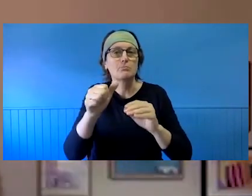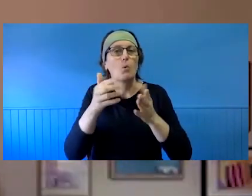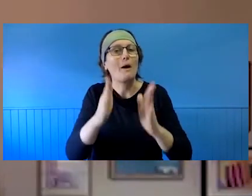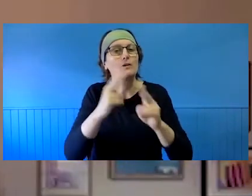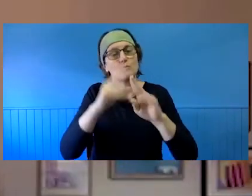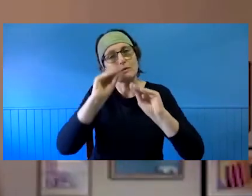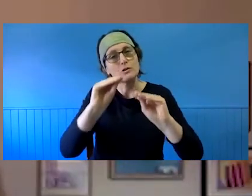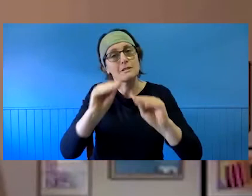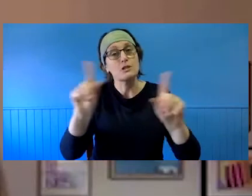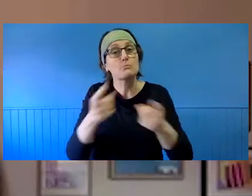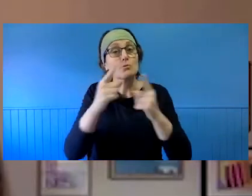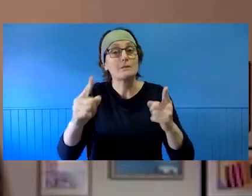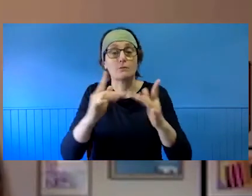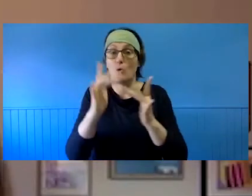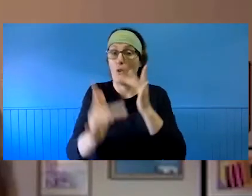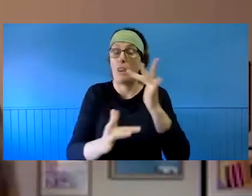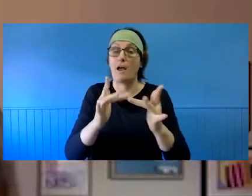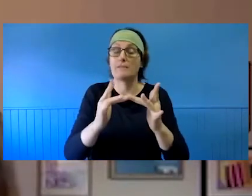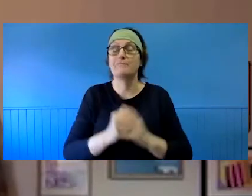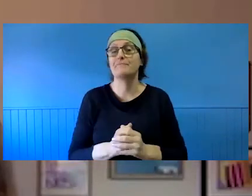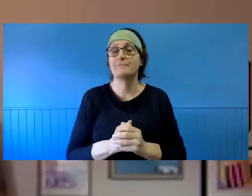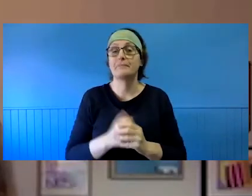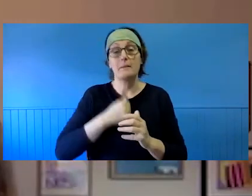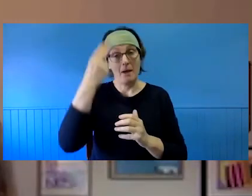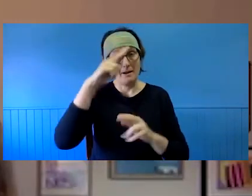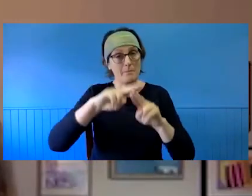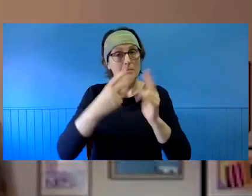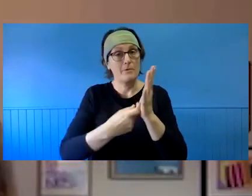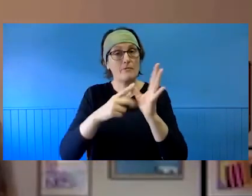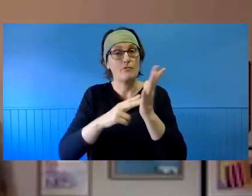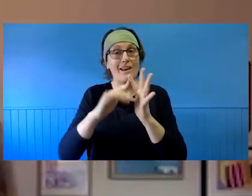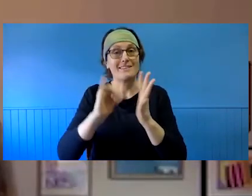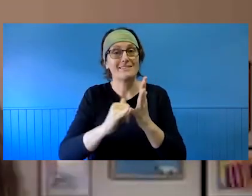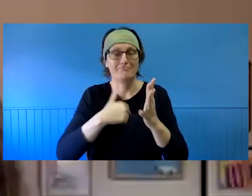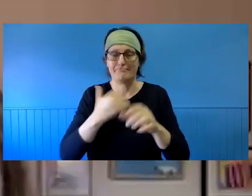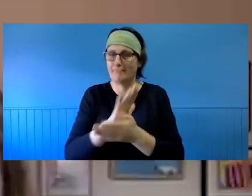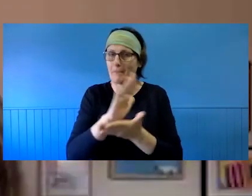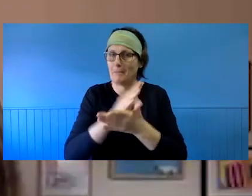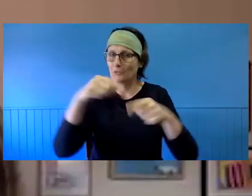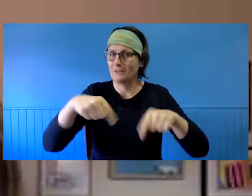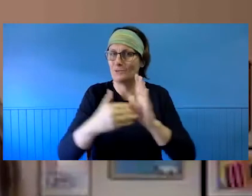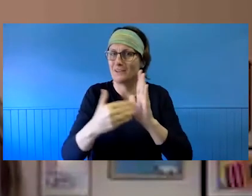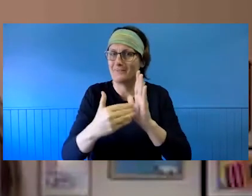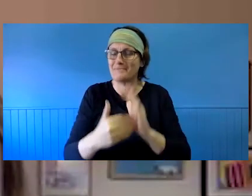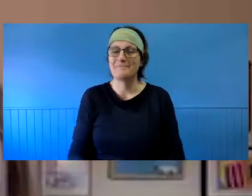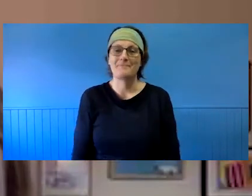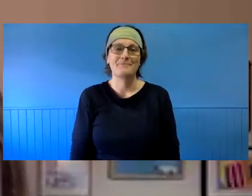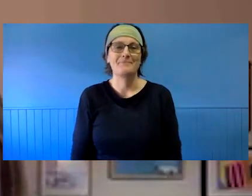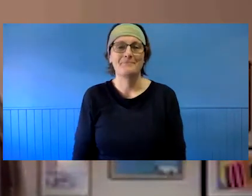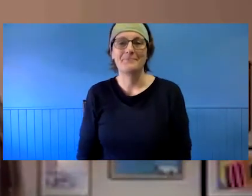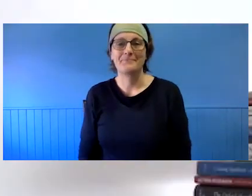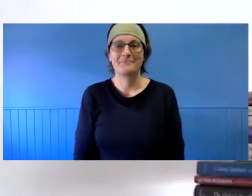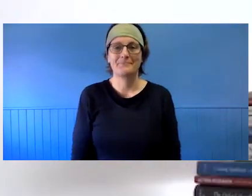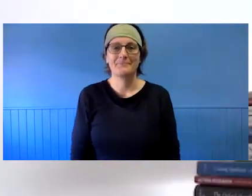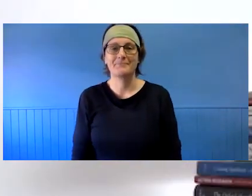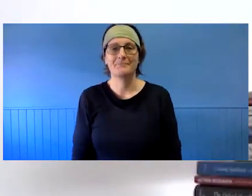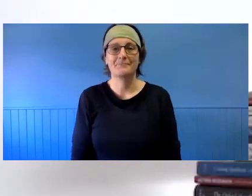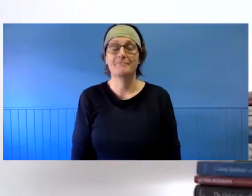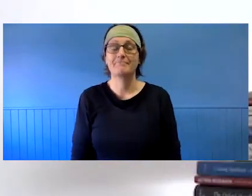My name is Frances, and I am delighted to be your host today. First, I would like to acknowledge the